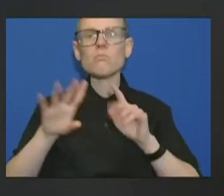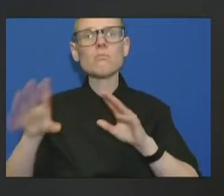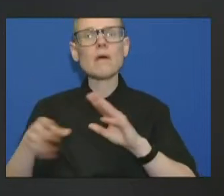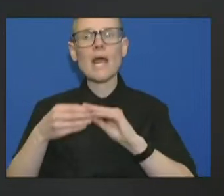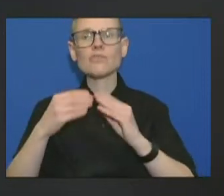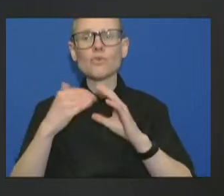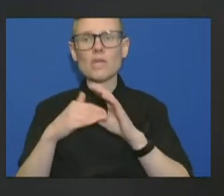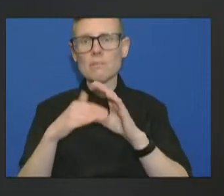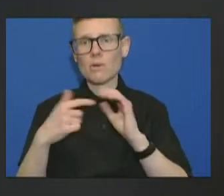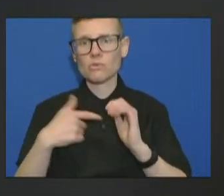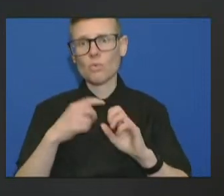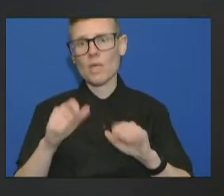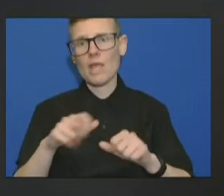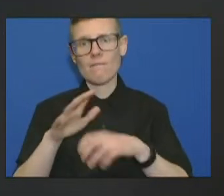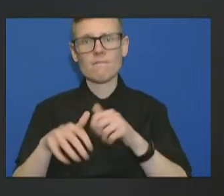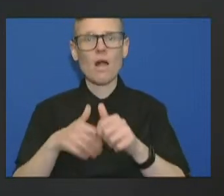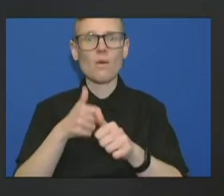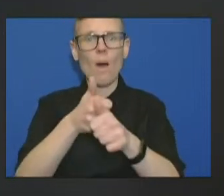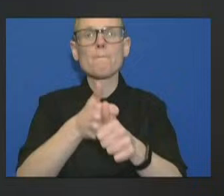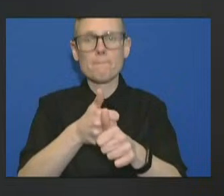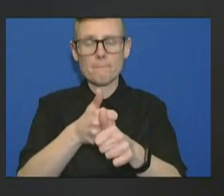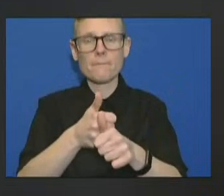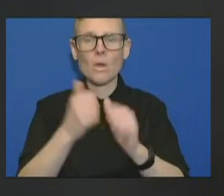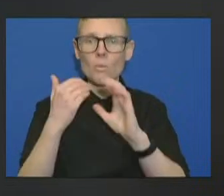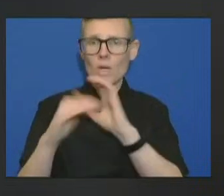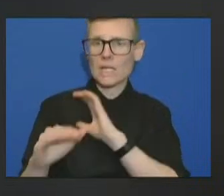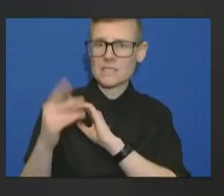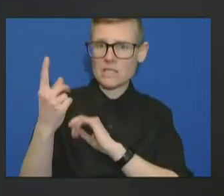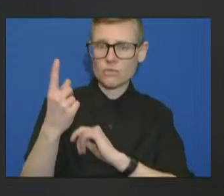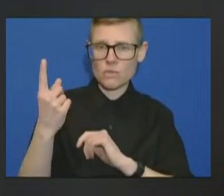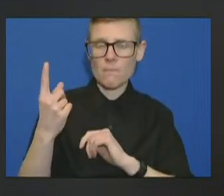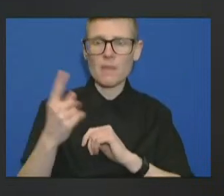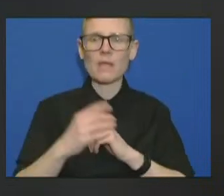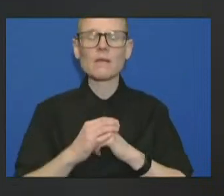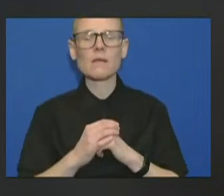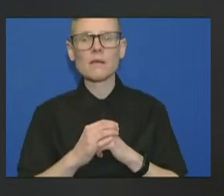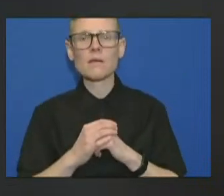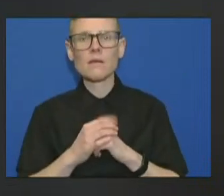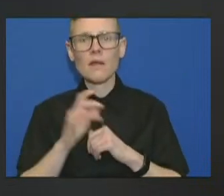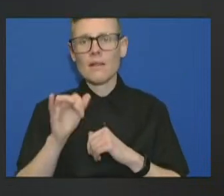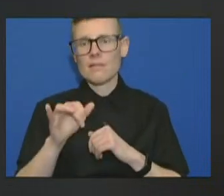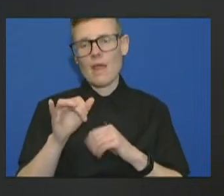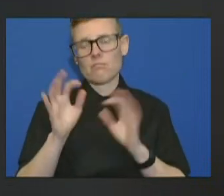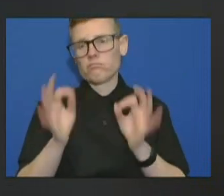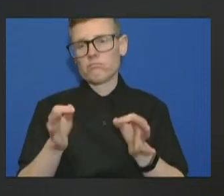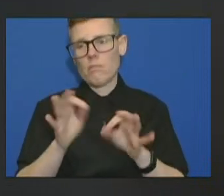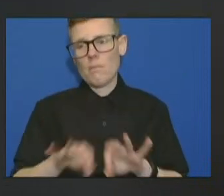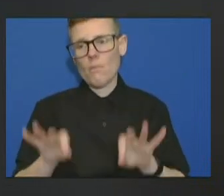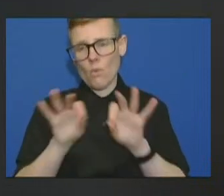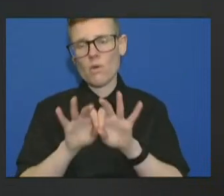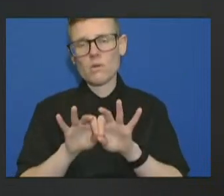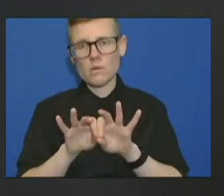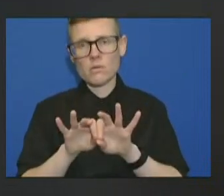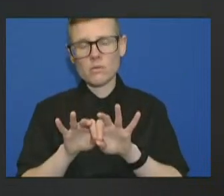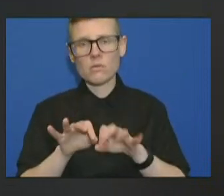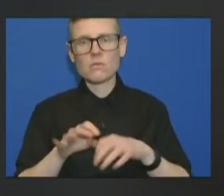around and answer some more questions, but please add your emails so that we can we can